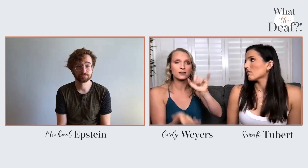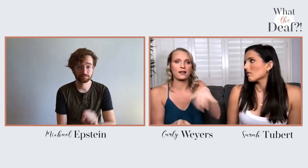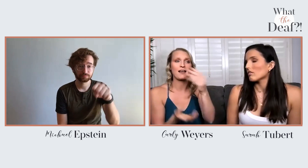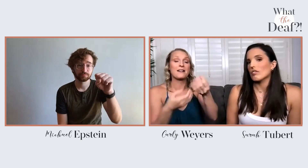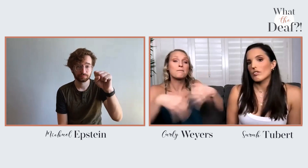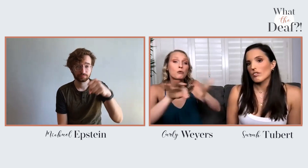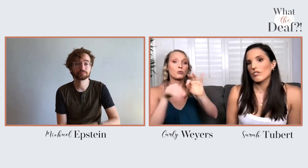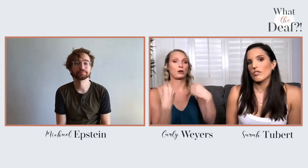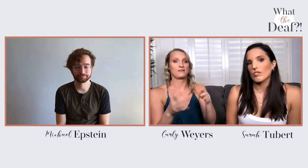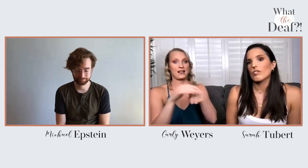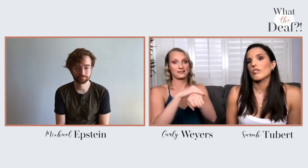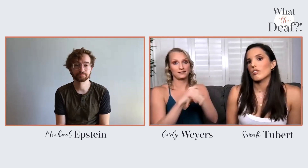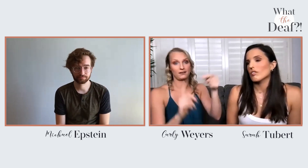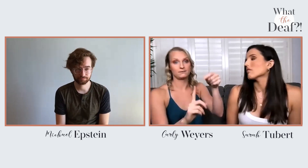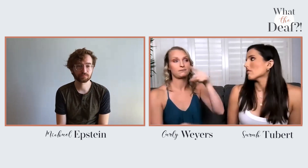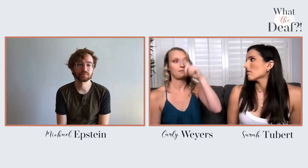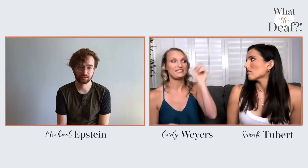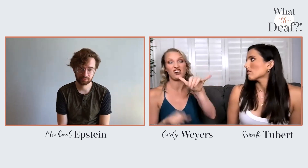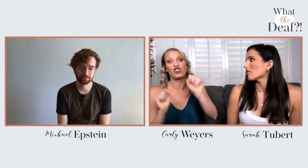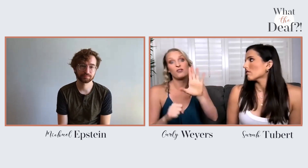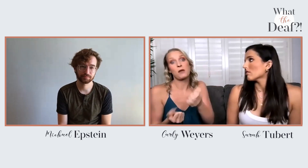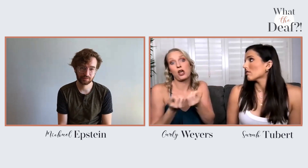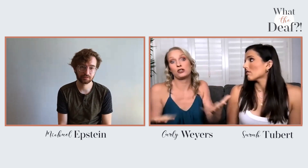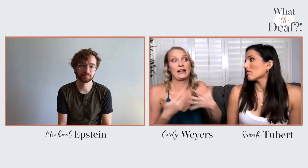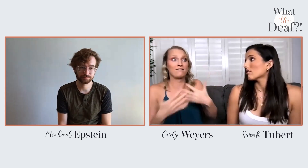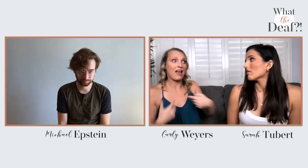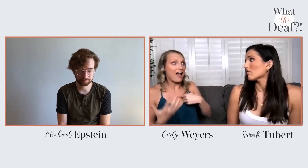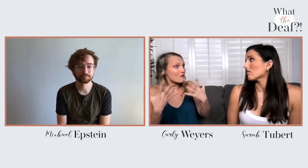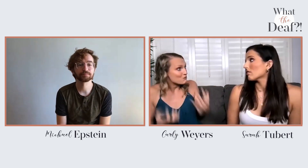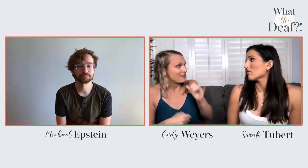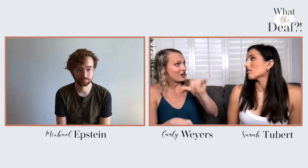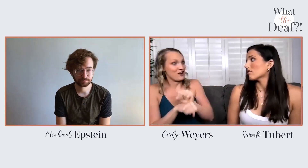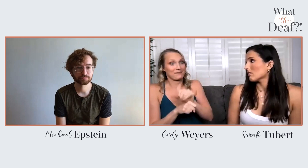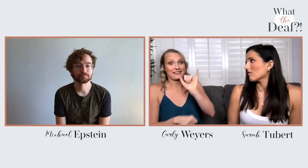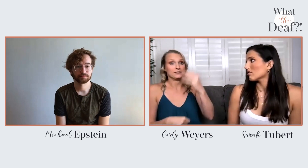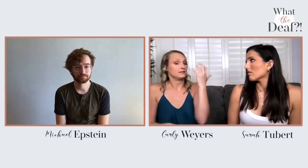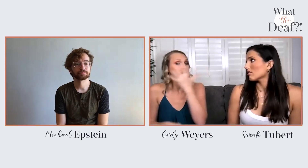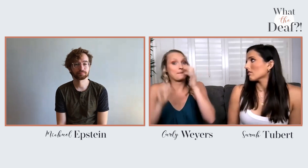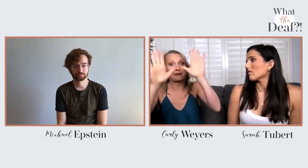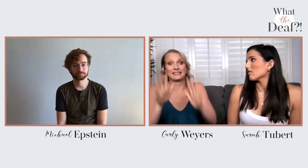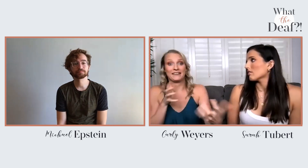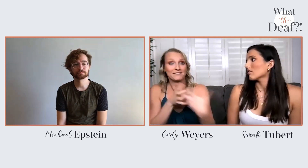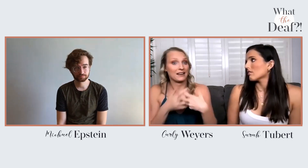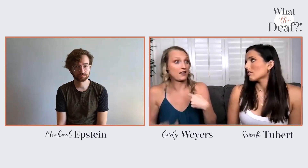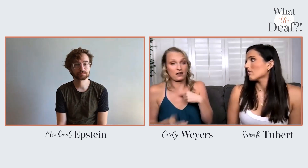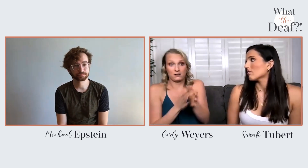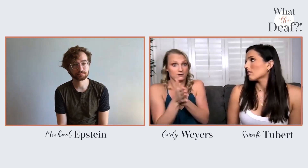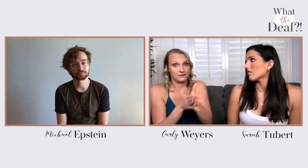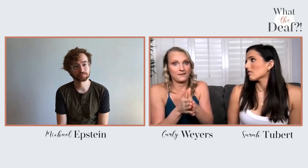and the importance of providing accommodations because it's exhausting. I might want a job that is an amazing fit for me, I'm motivated,